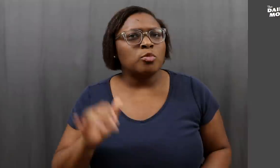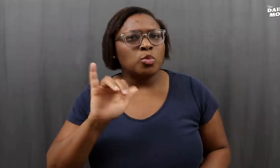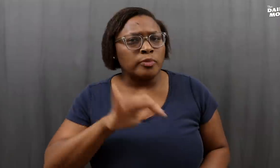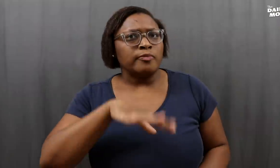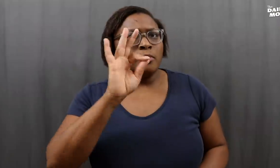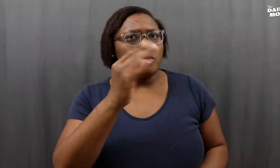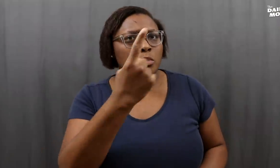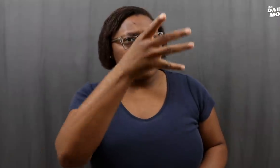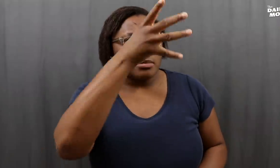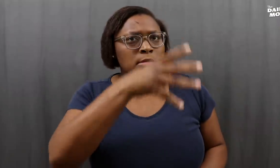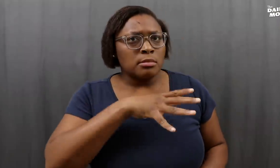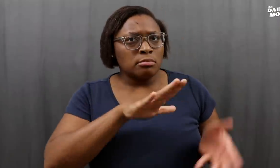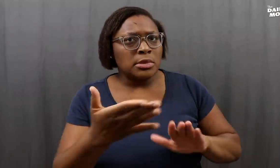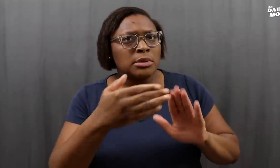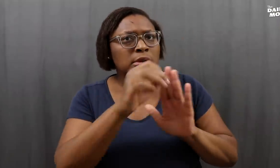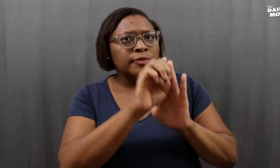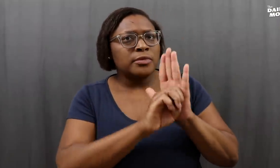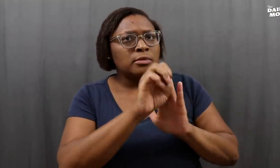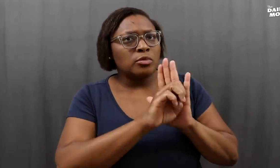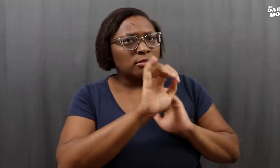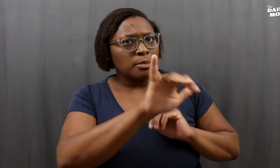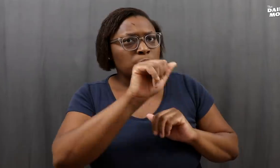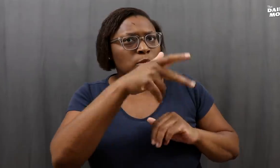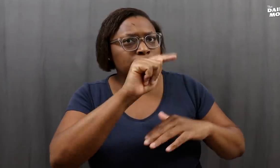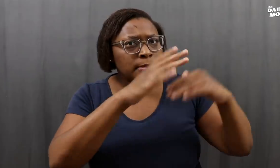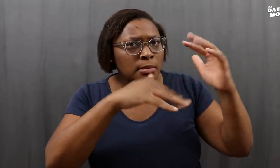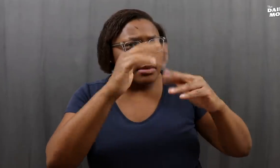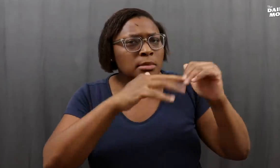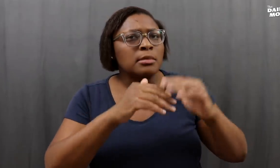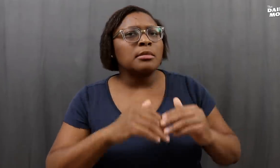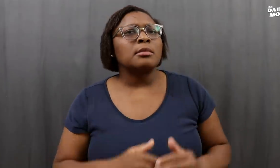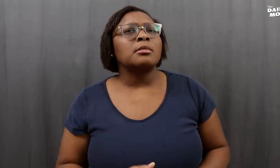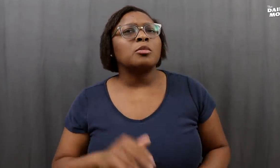One man died in an apartment complex elevator.